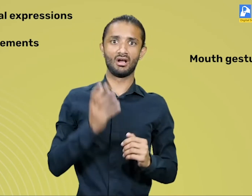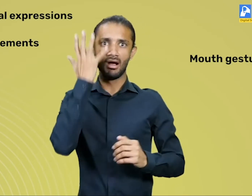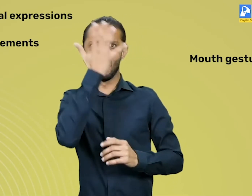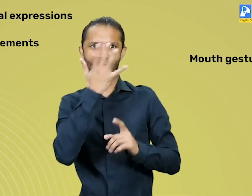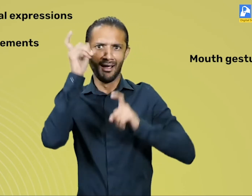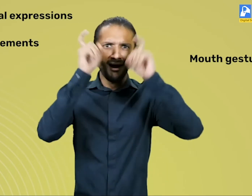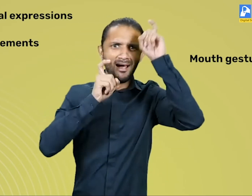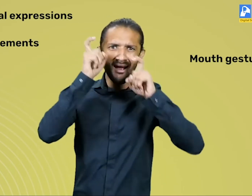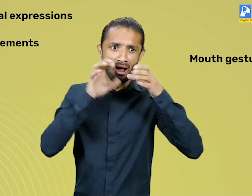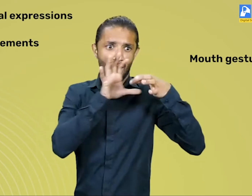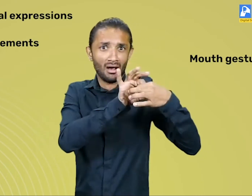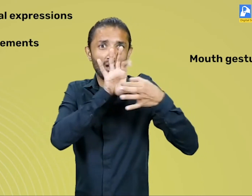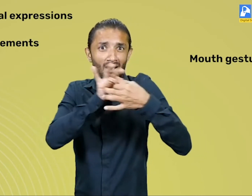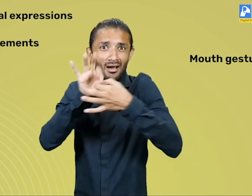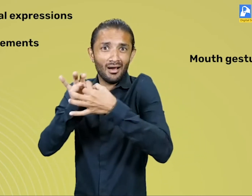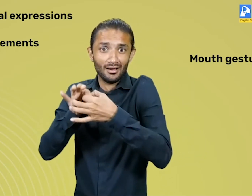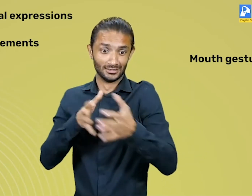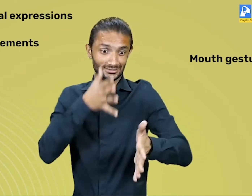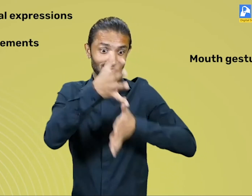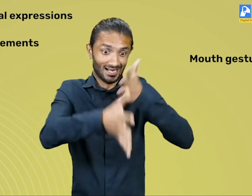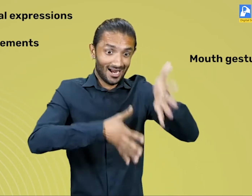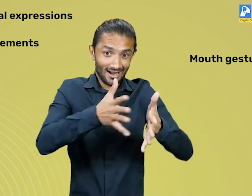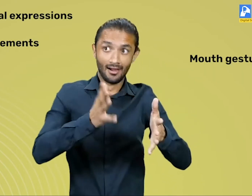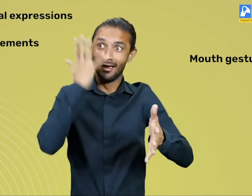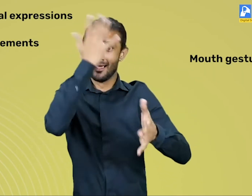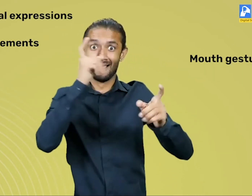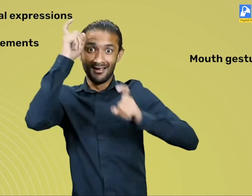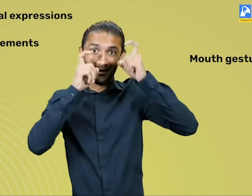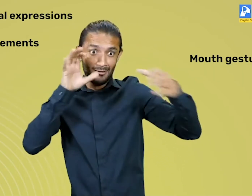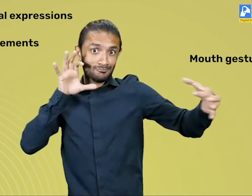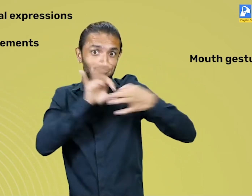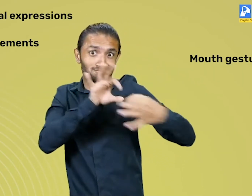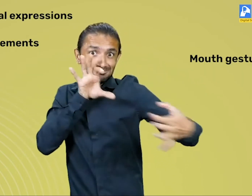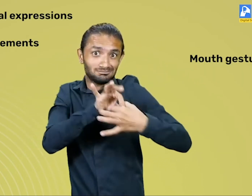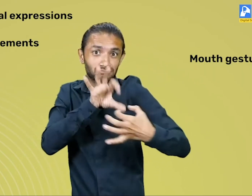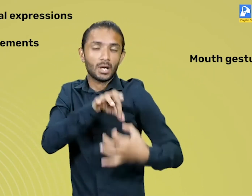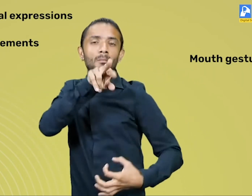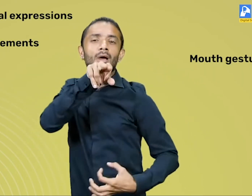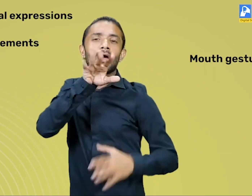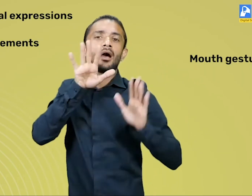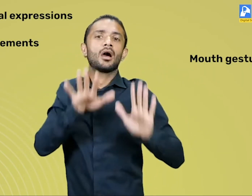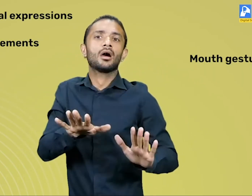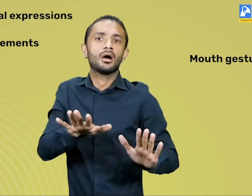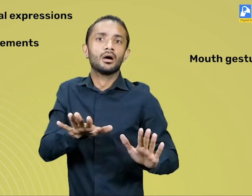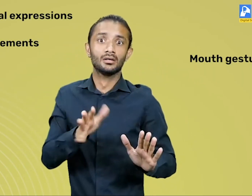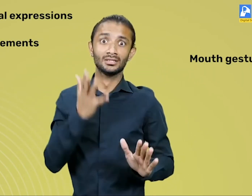These all facial expressions, which are connected with sign language, also have meaningful.